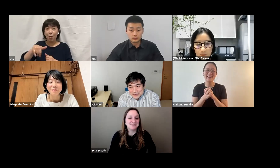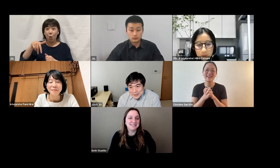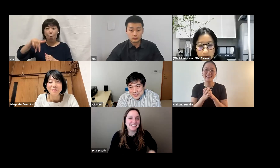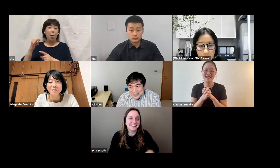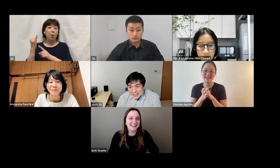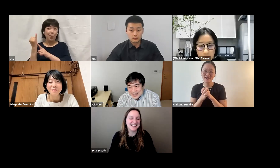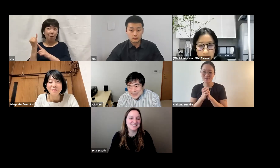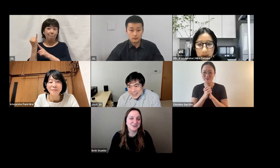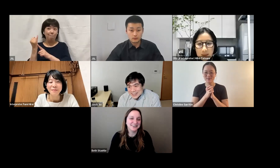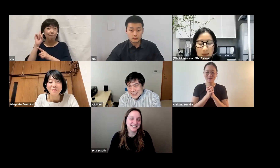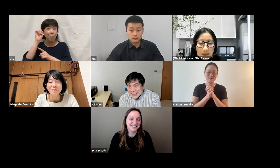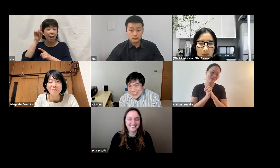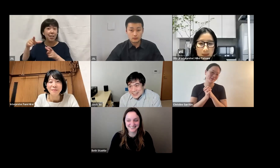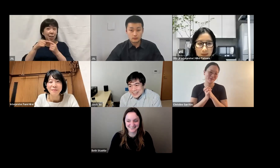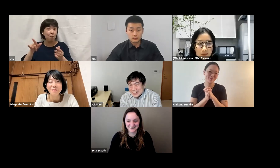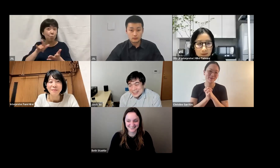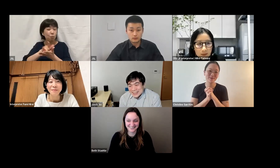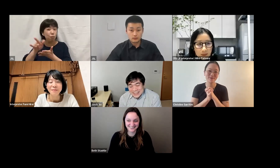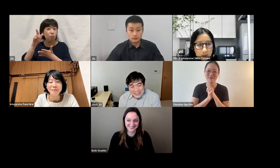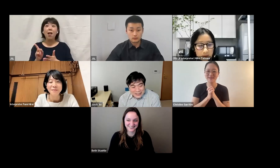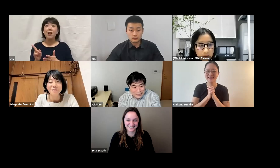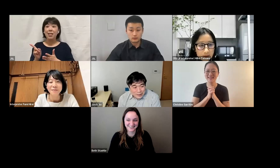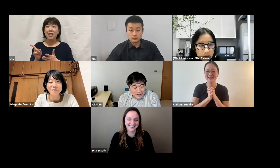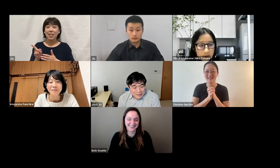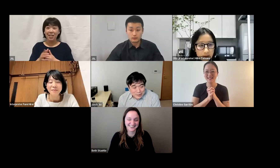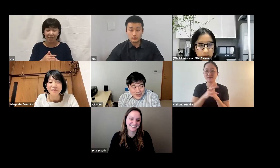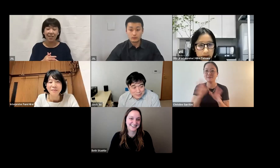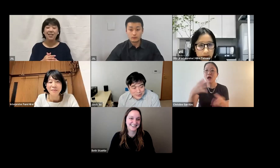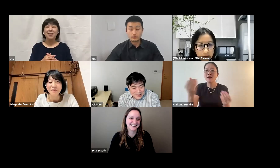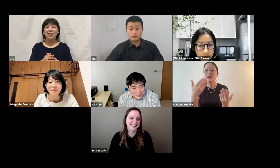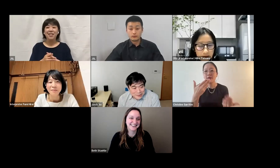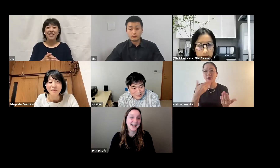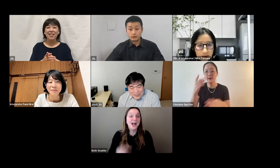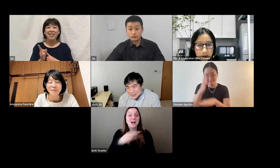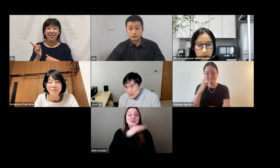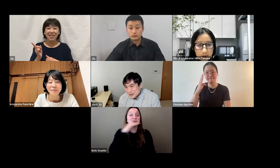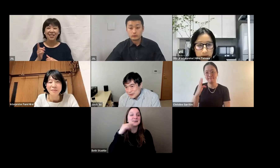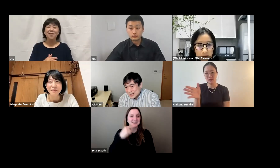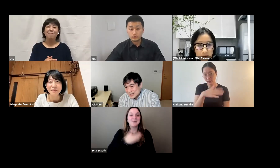Sad that I can't join her Well, well, Beth, please do give us a ring.